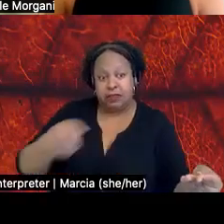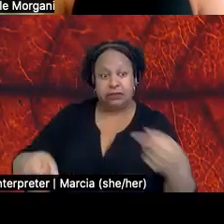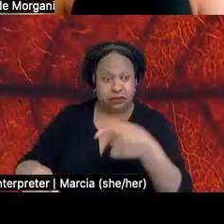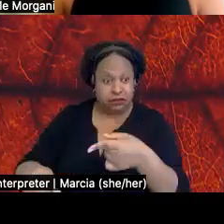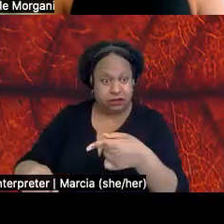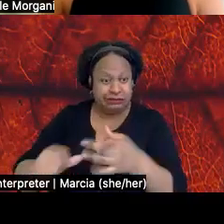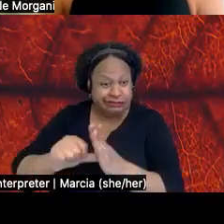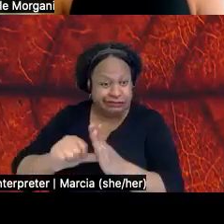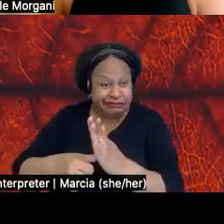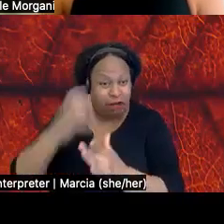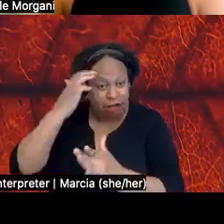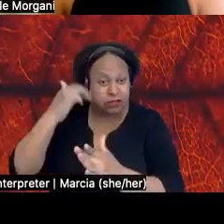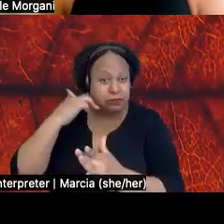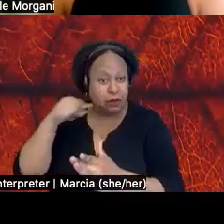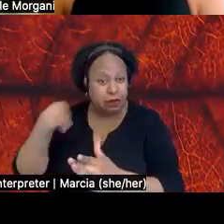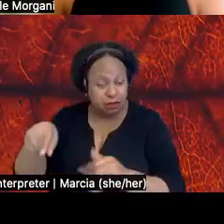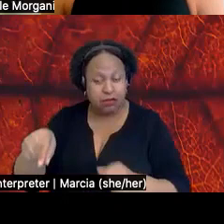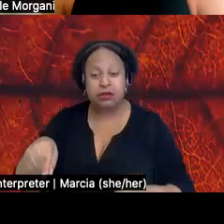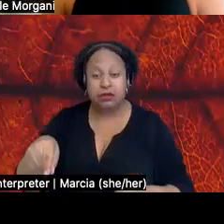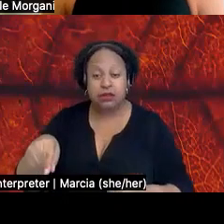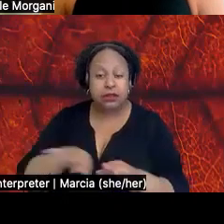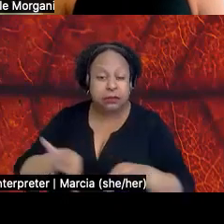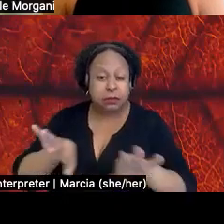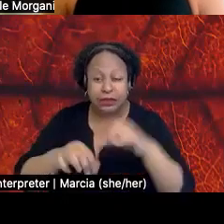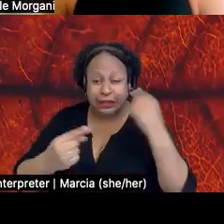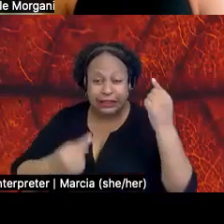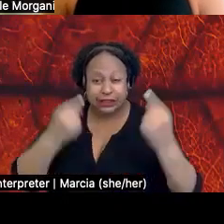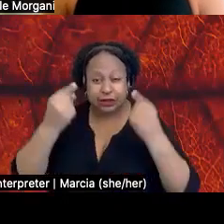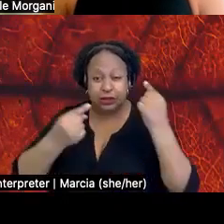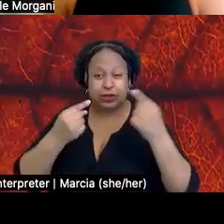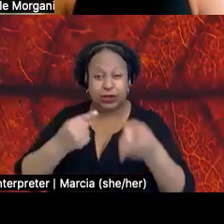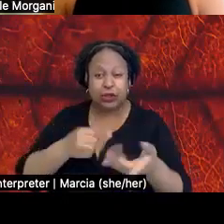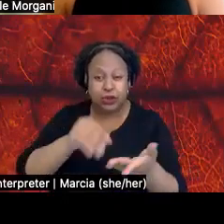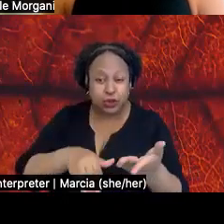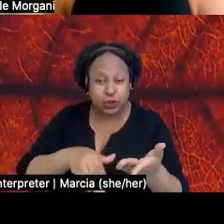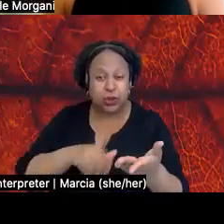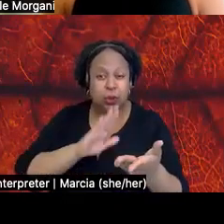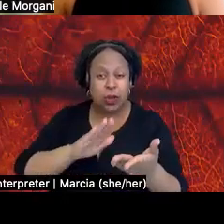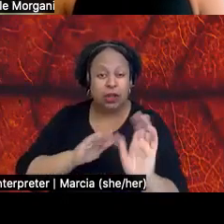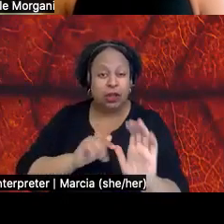it is very important to consider how the student is going to be carrying this iPad.